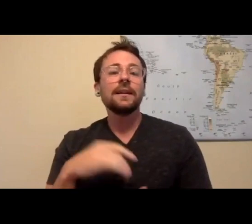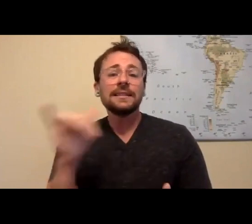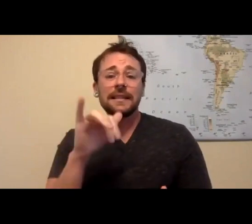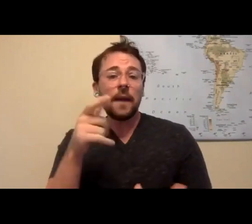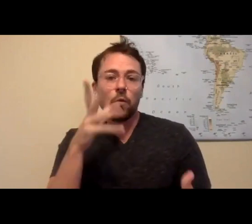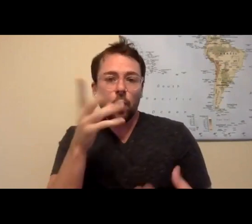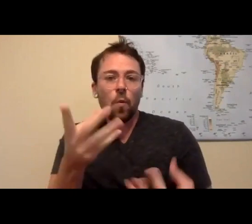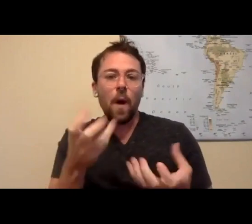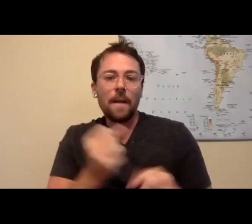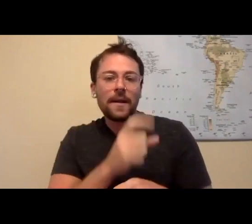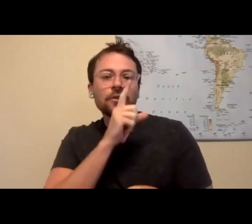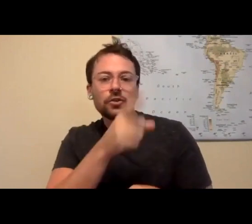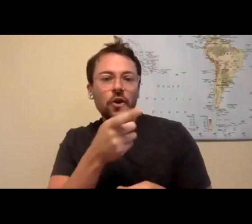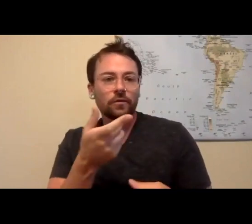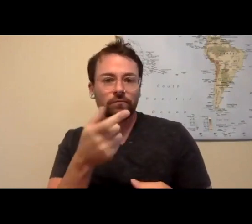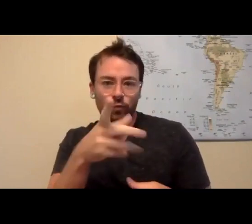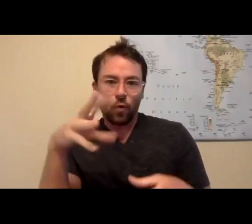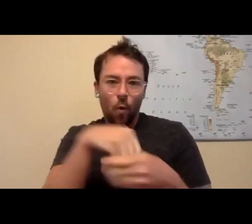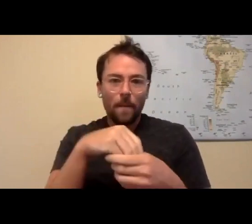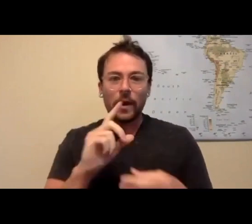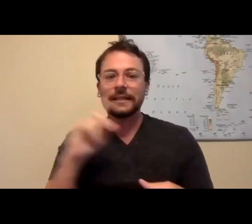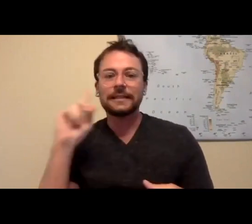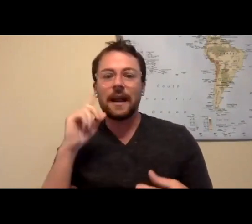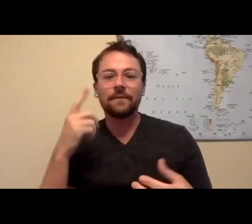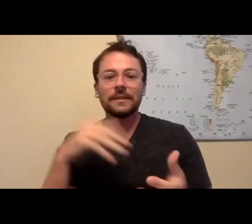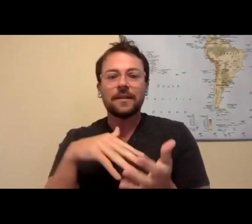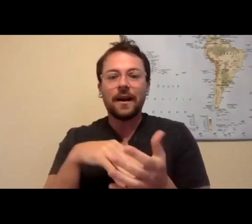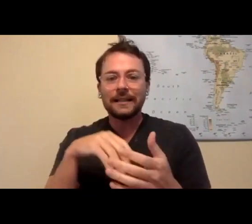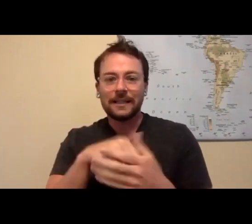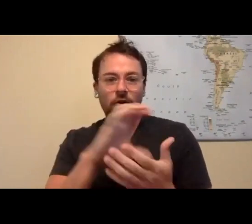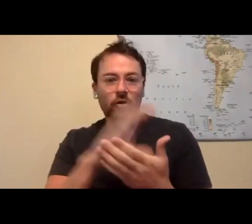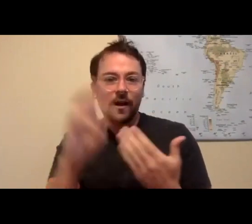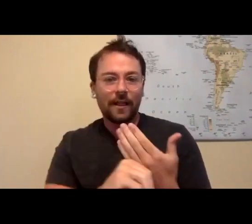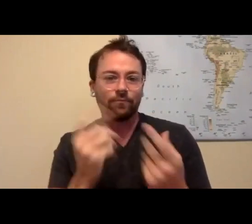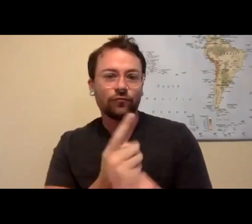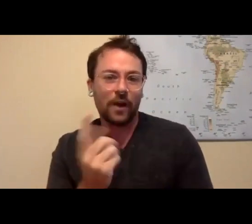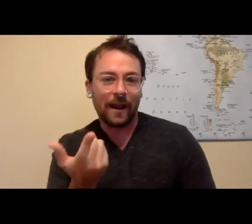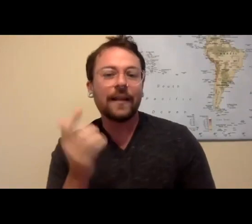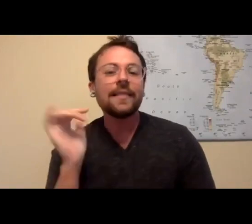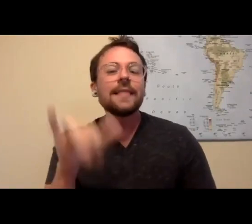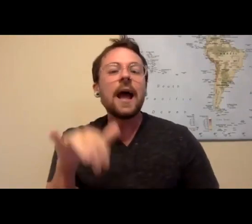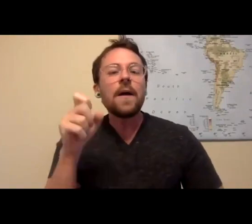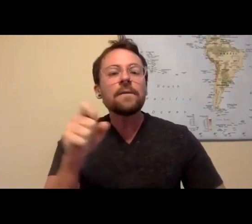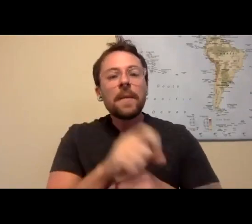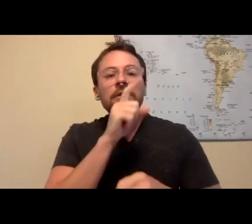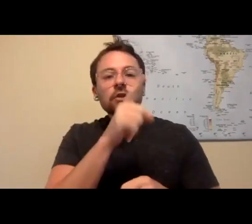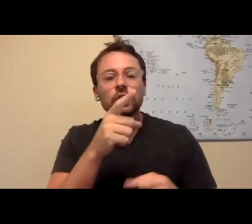in our class rooms.